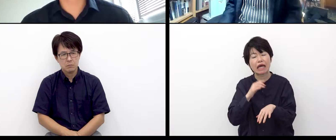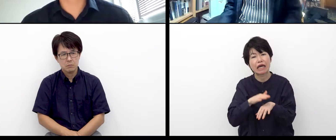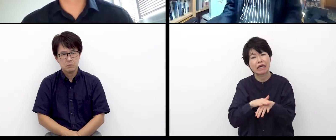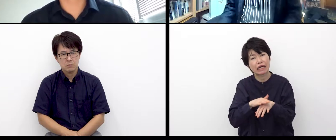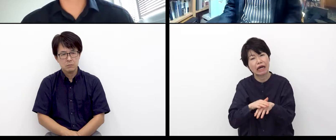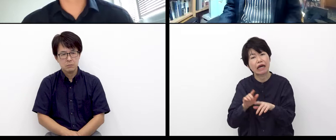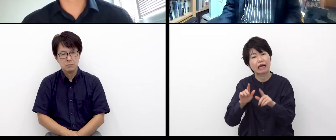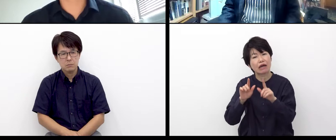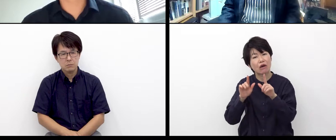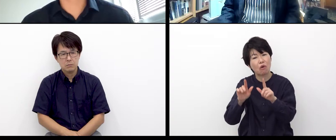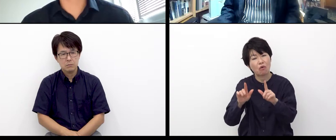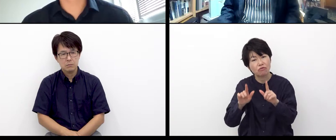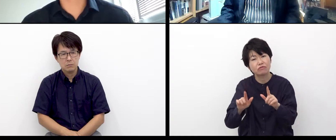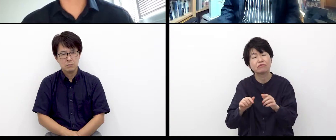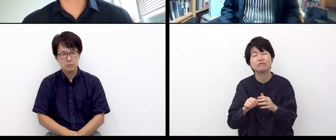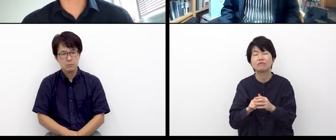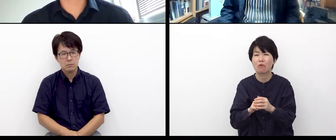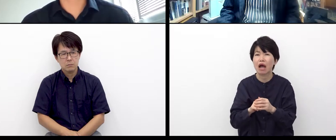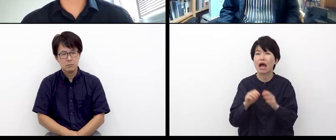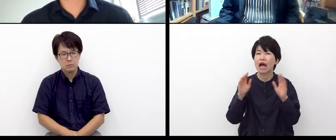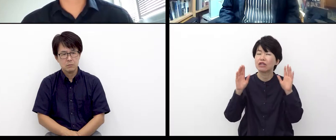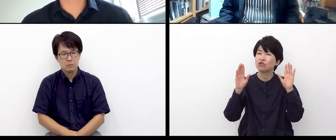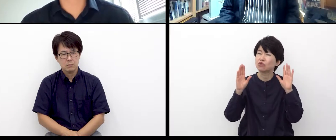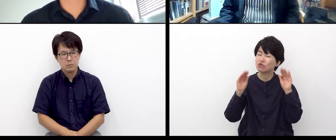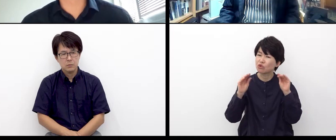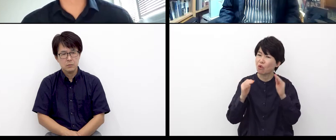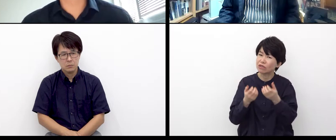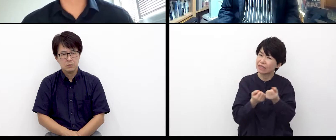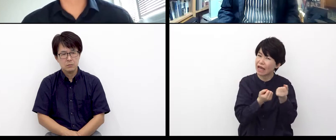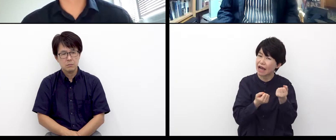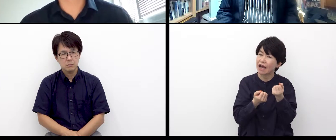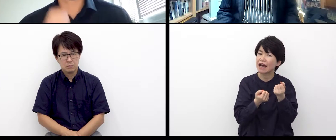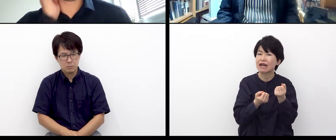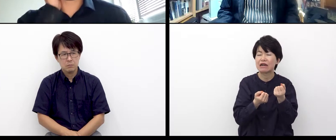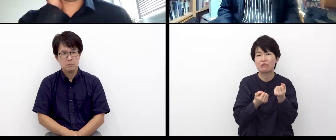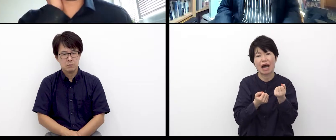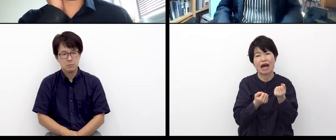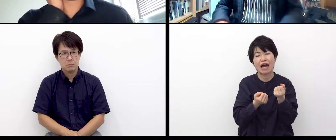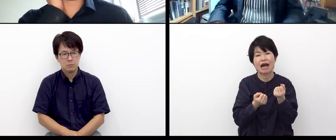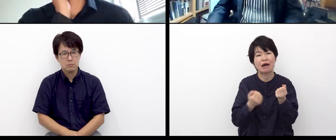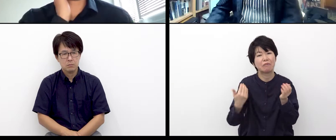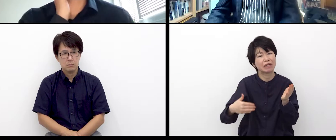I think it’s difficult to have some reports from that kind of viewpoint.